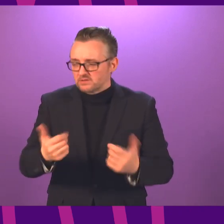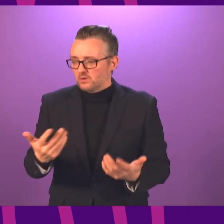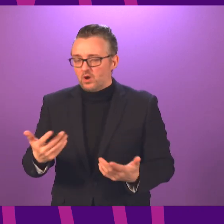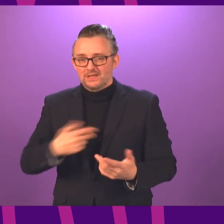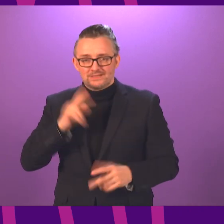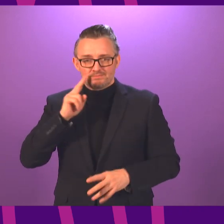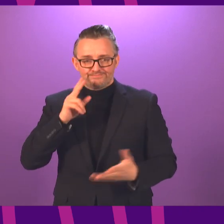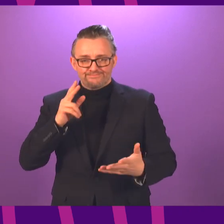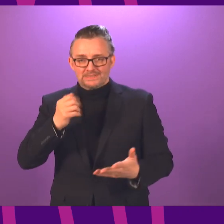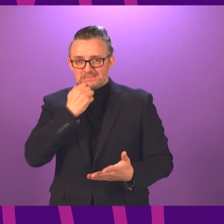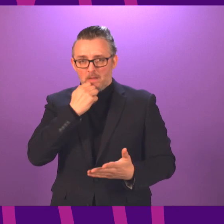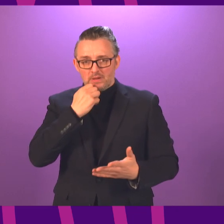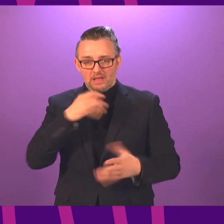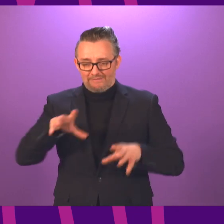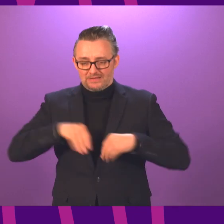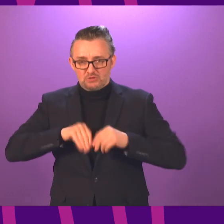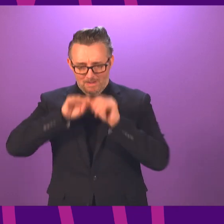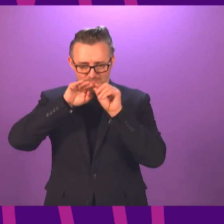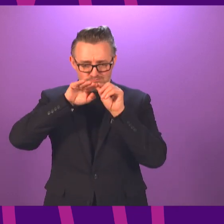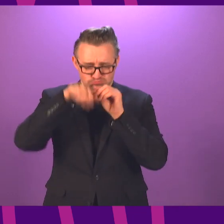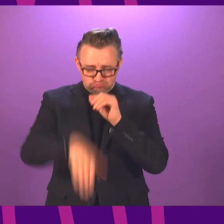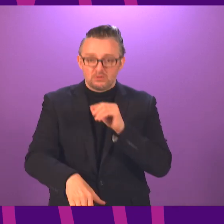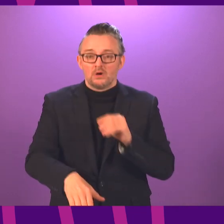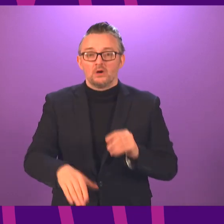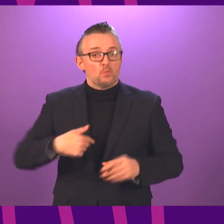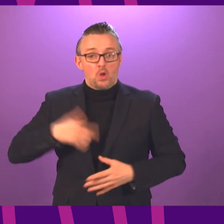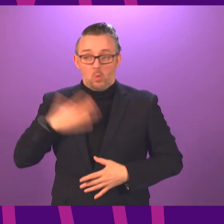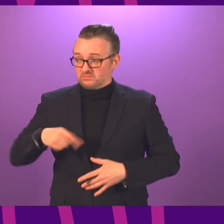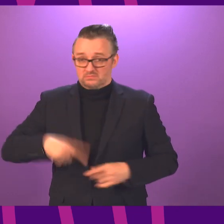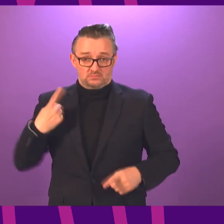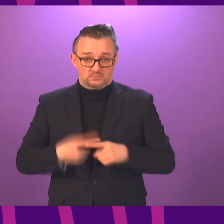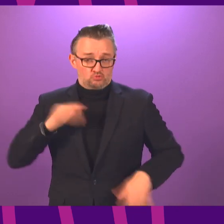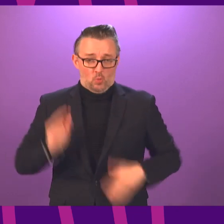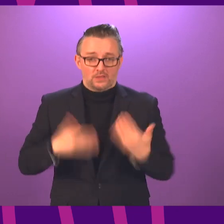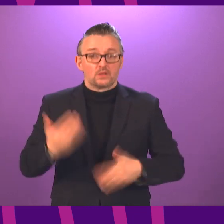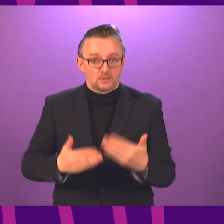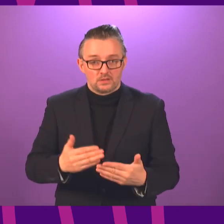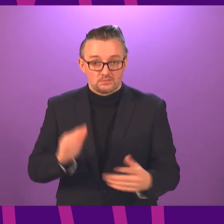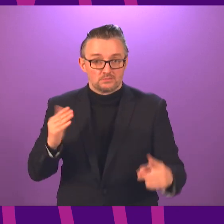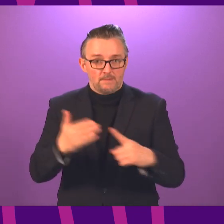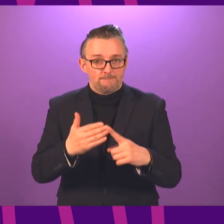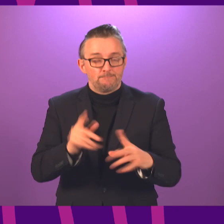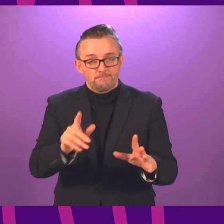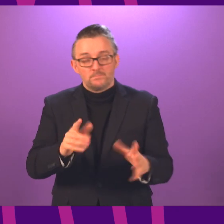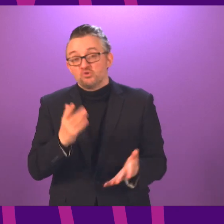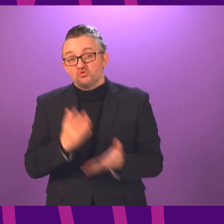drops in the rates of the virus, we will accelerate accordingly. We all want to be out of this as quickly as possible. More than that, everybody wants